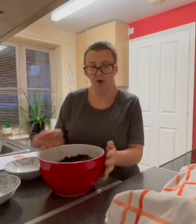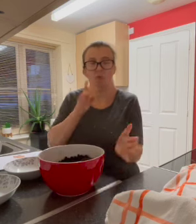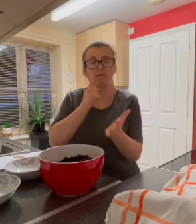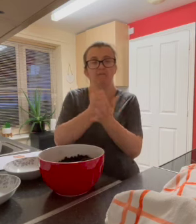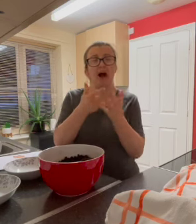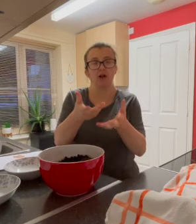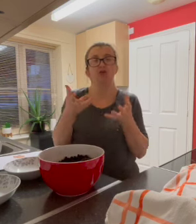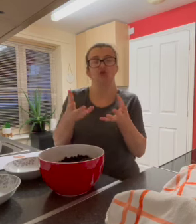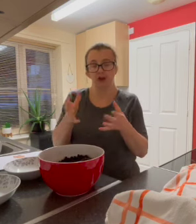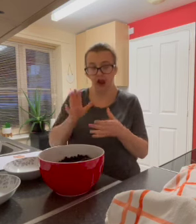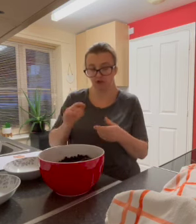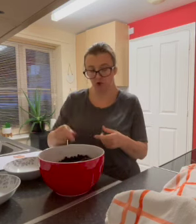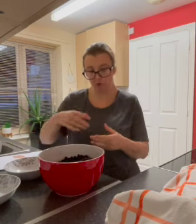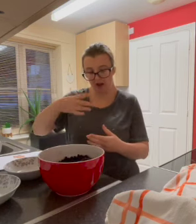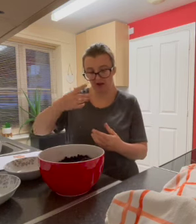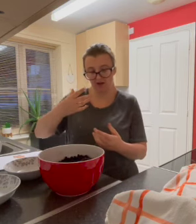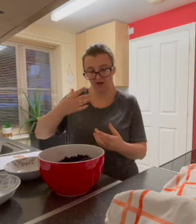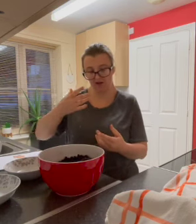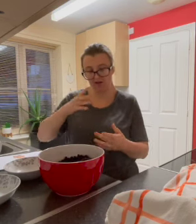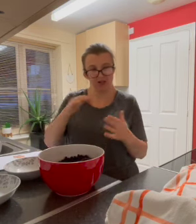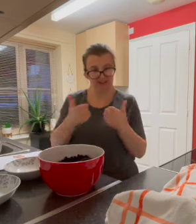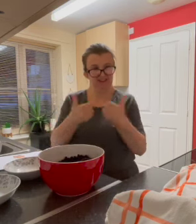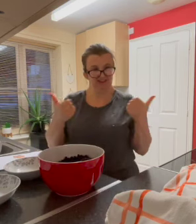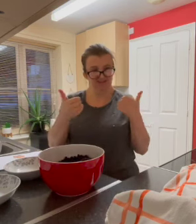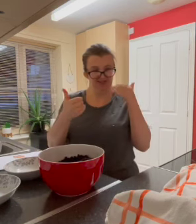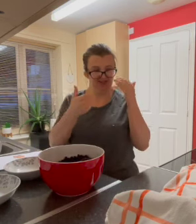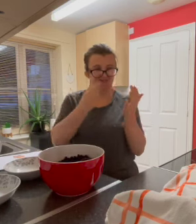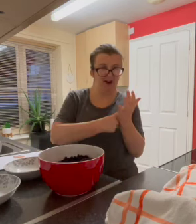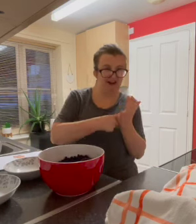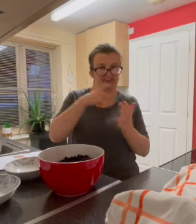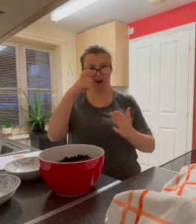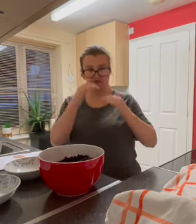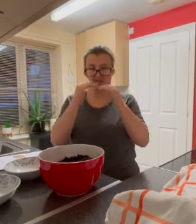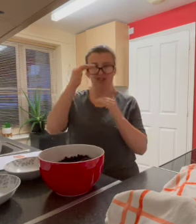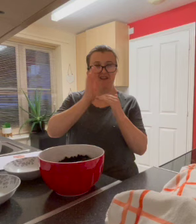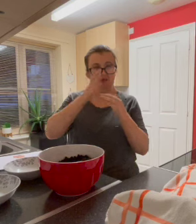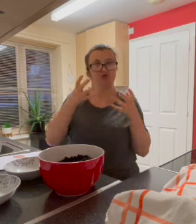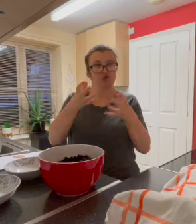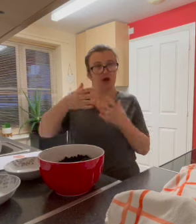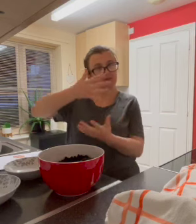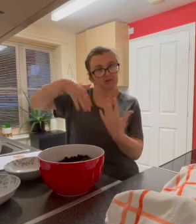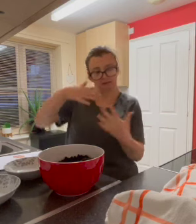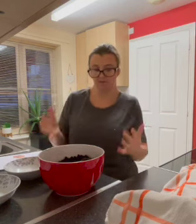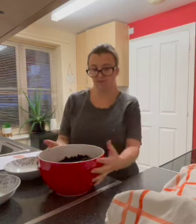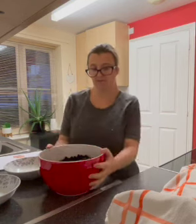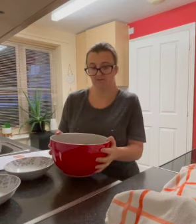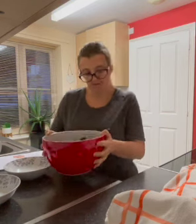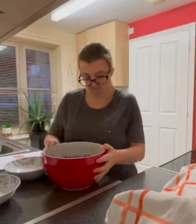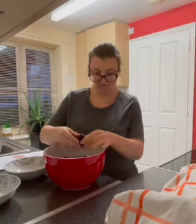I would advise you to shake the bowl to mix Raisins and Currants.